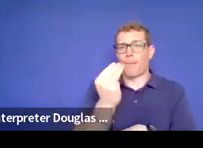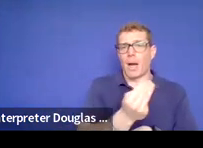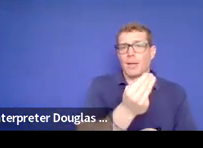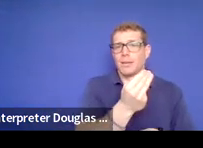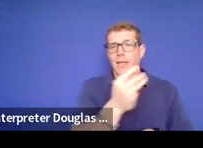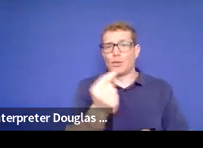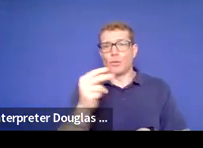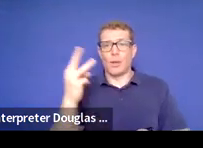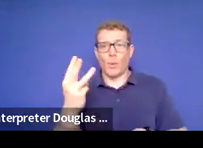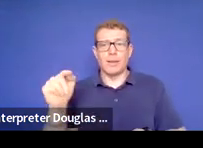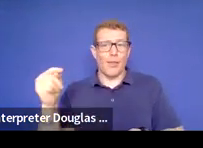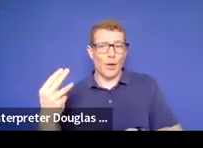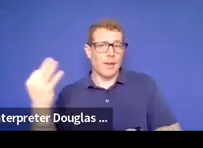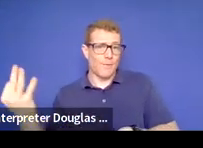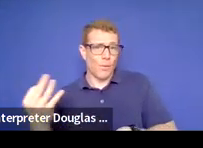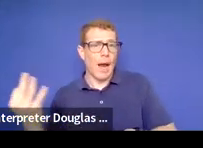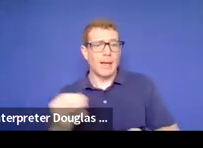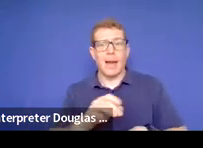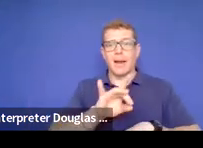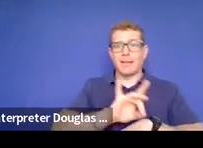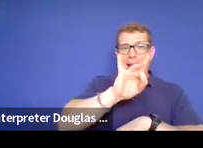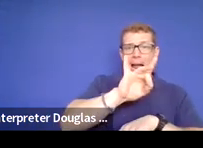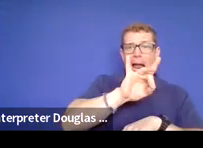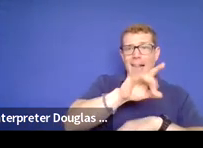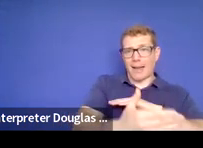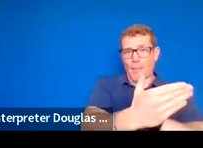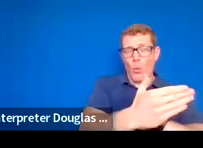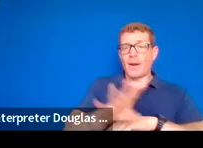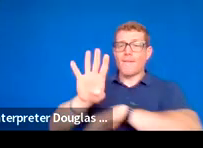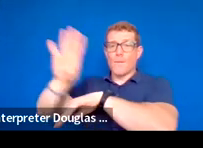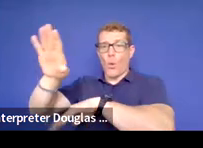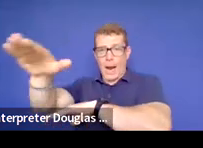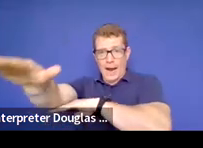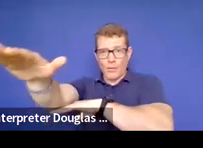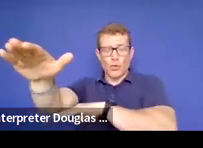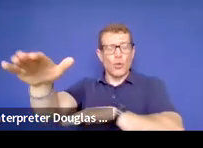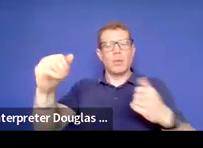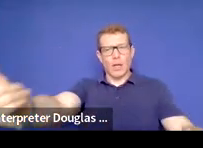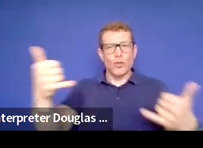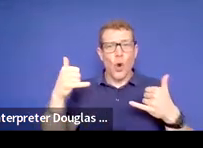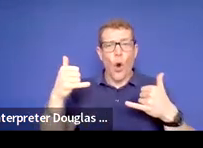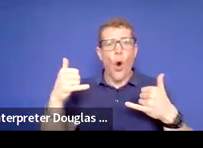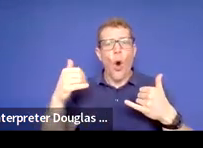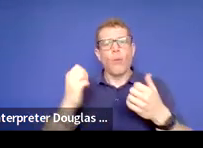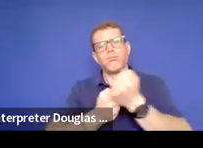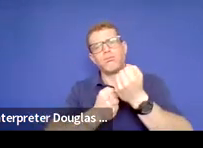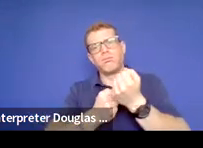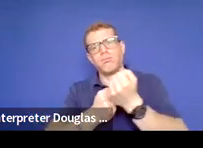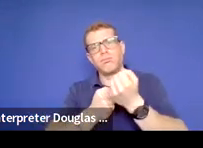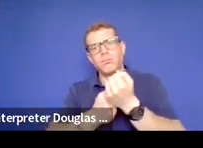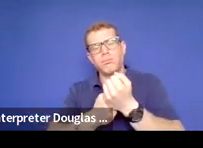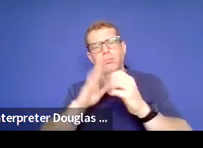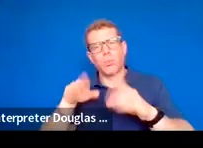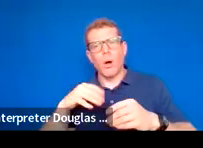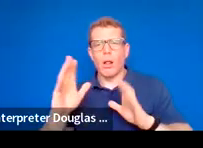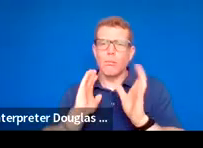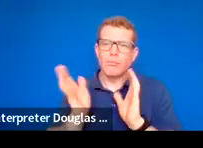No one needs to walk this along. Here are our resources.